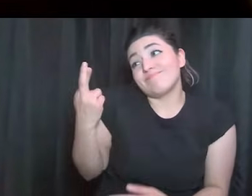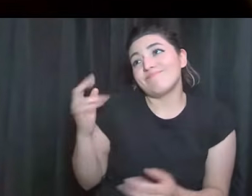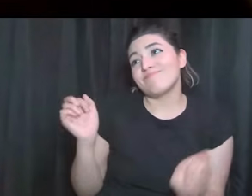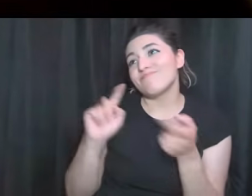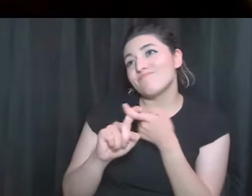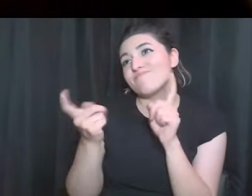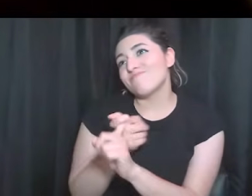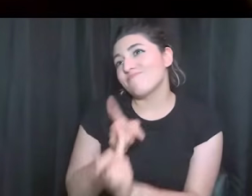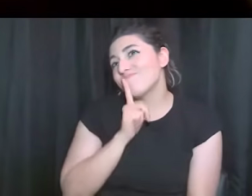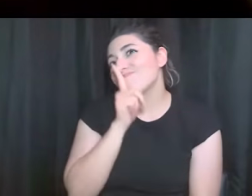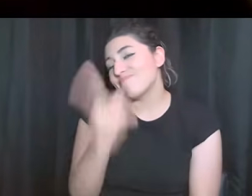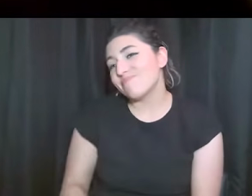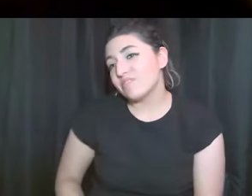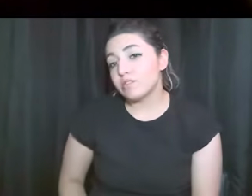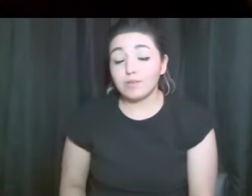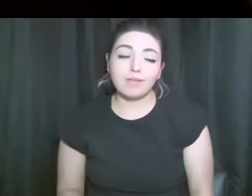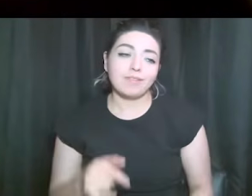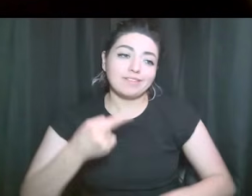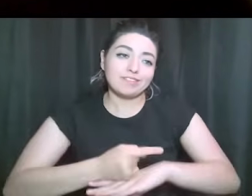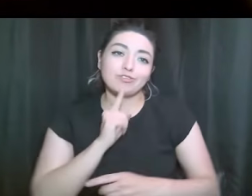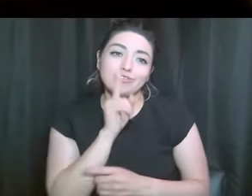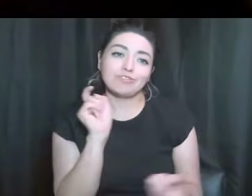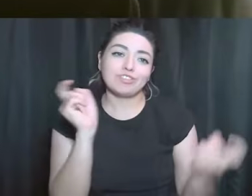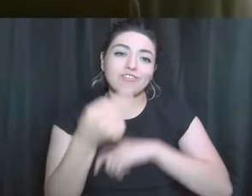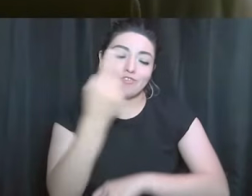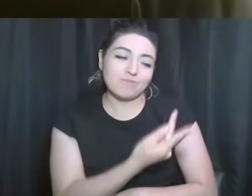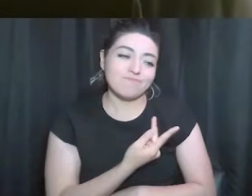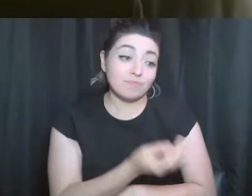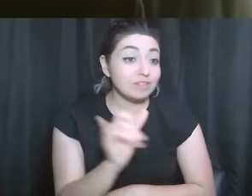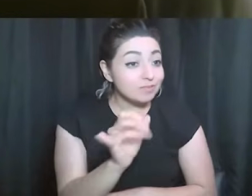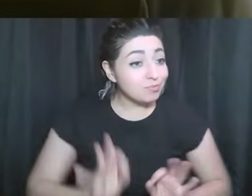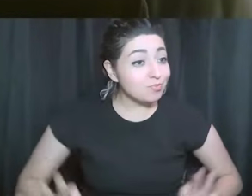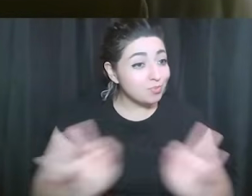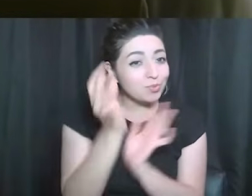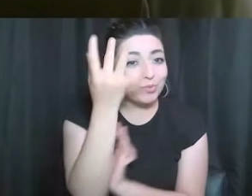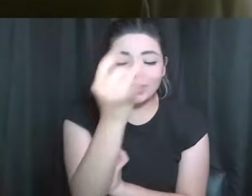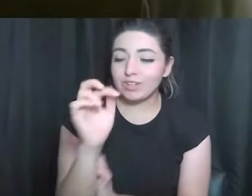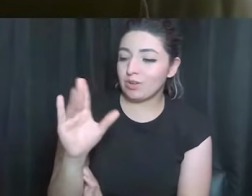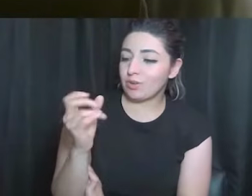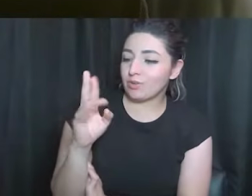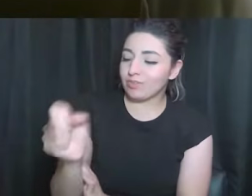That day was a big turning point for the both of us. But it was also the day that I started seeing Chris as a friend.